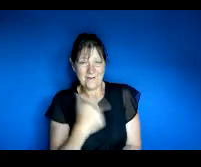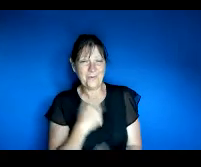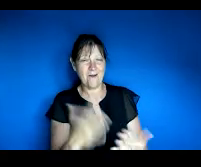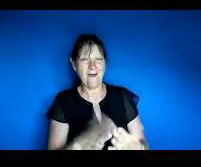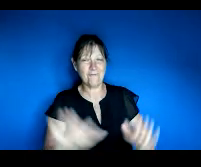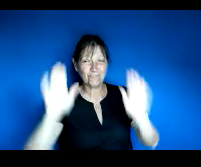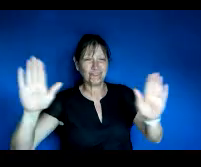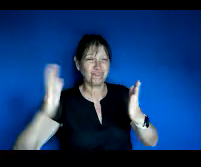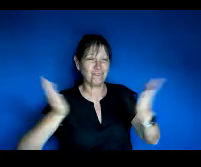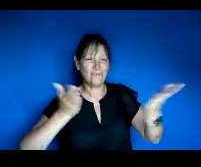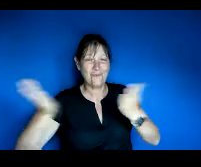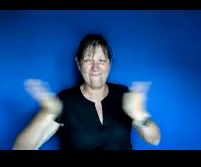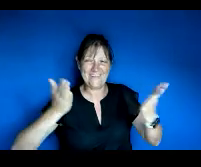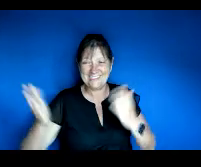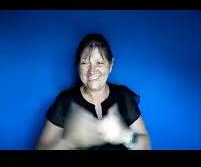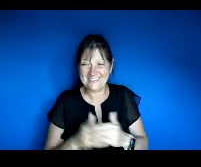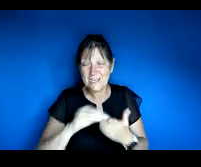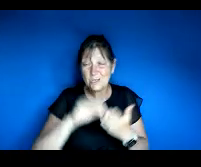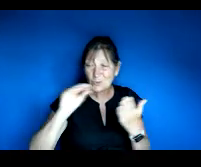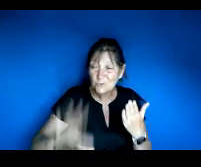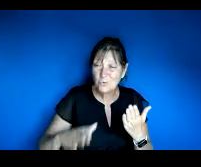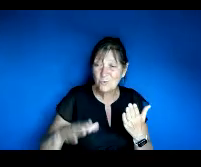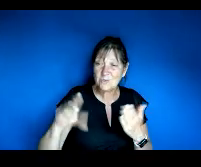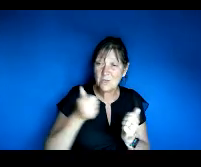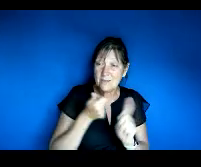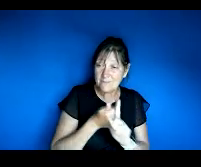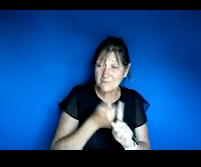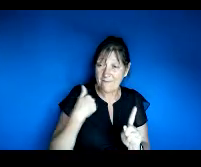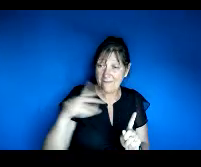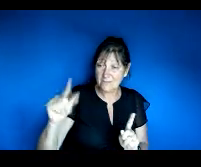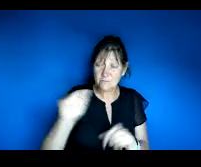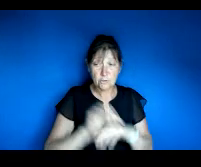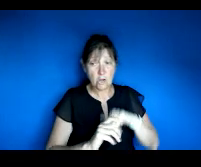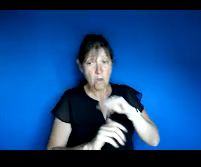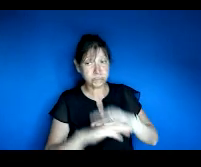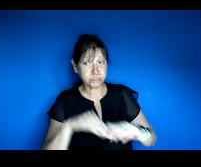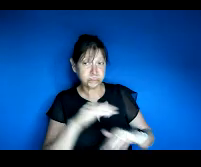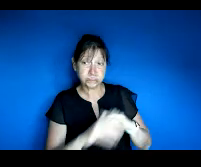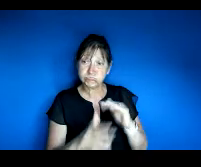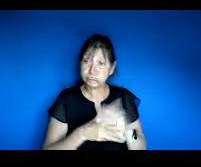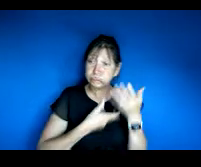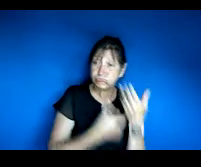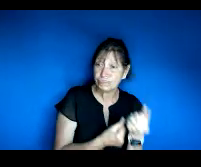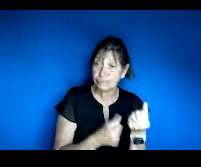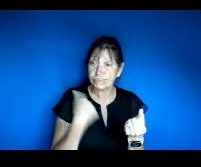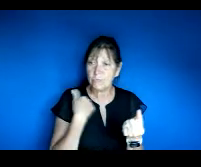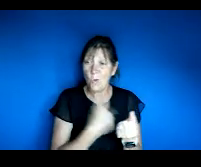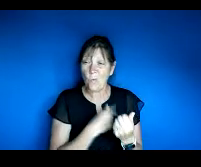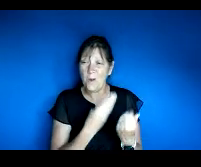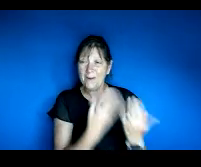and that students with disabilities feel comfortable going here and feel like that they're gonna get the accessibility provided